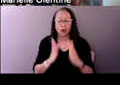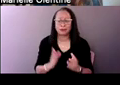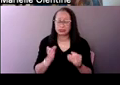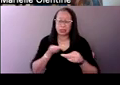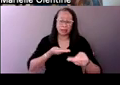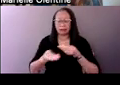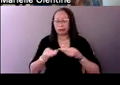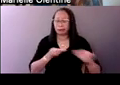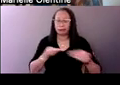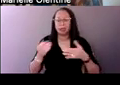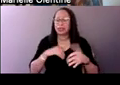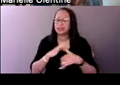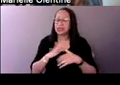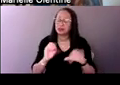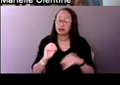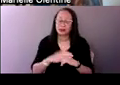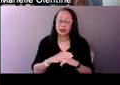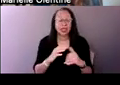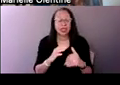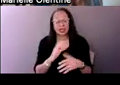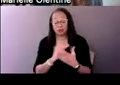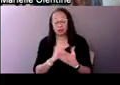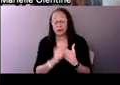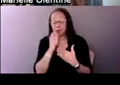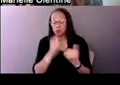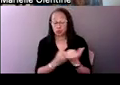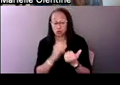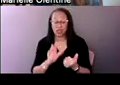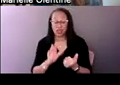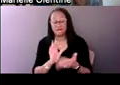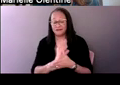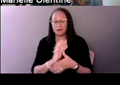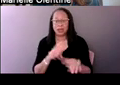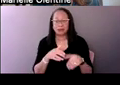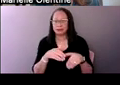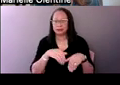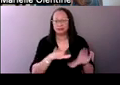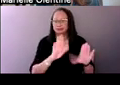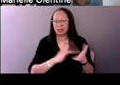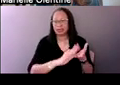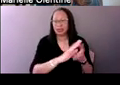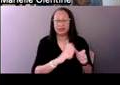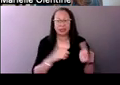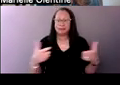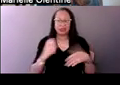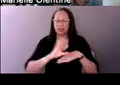festival programmer, I definitely felt, I saw the volume of e-mails I got from filmmakers decreased and